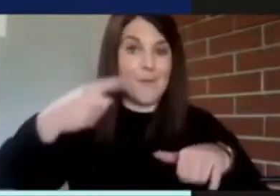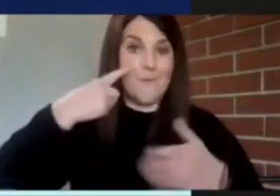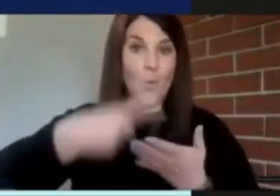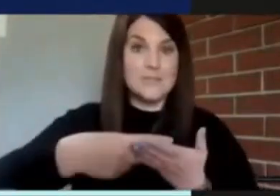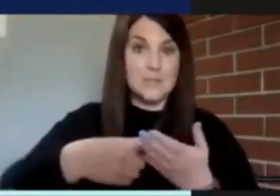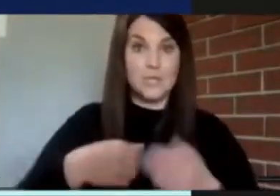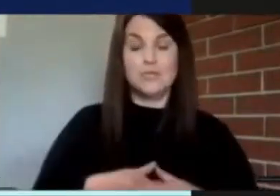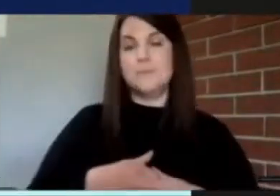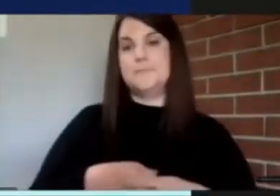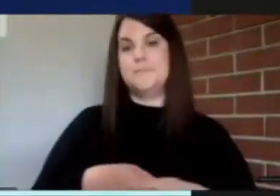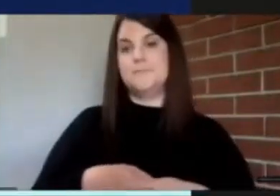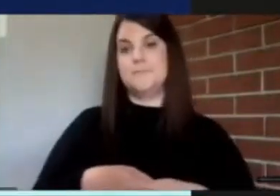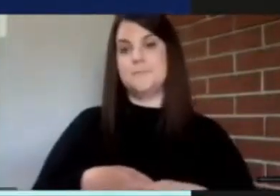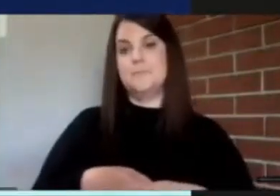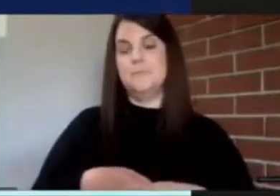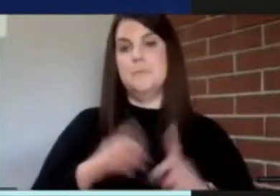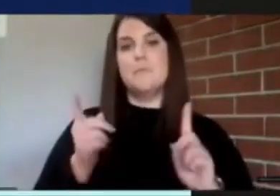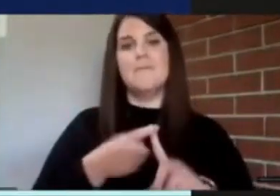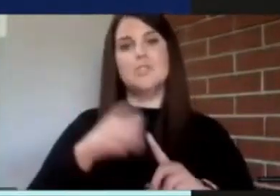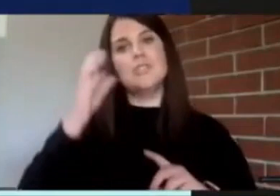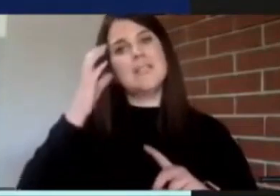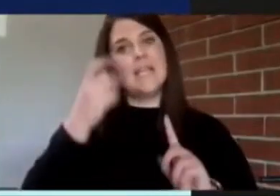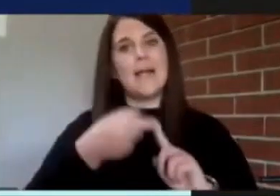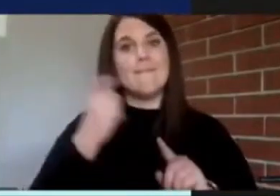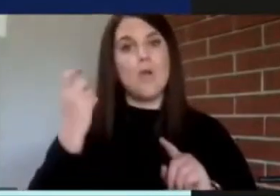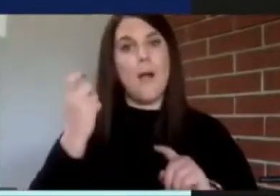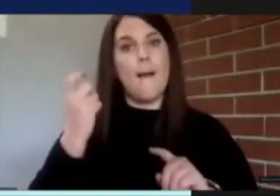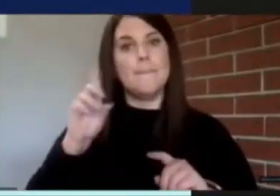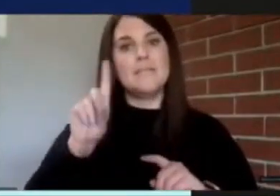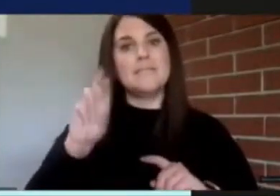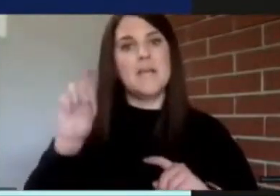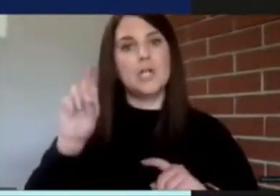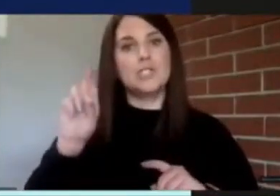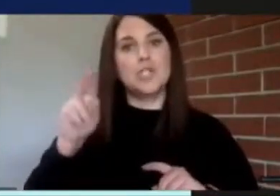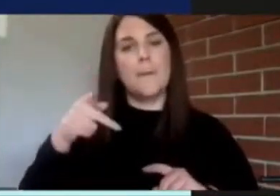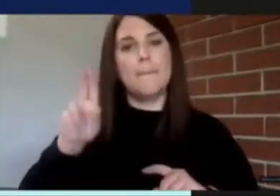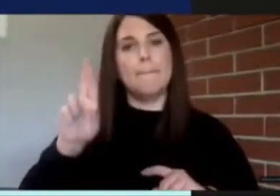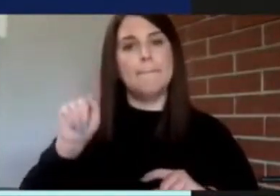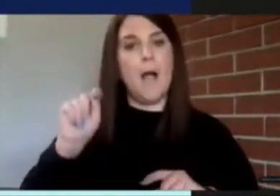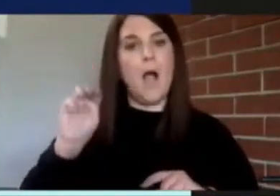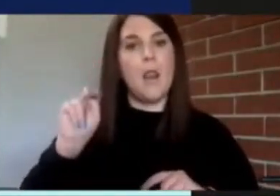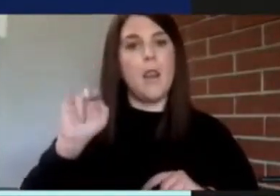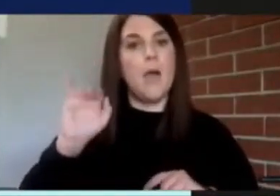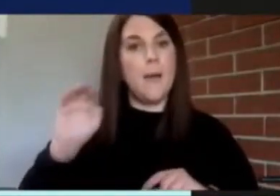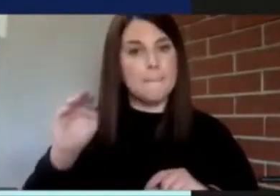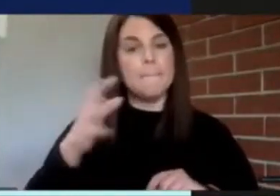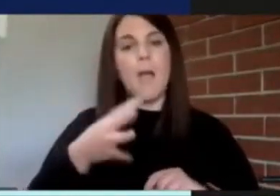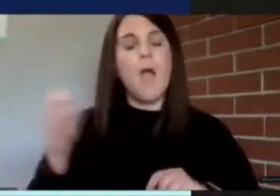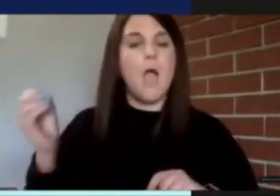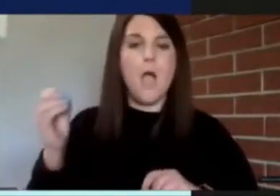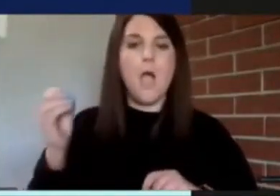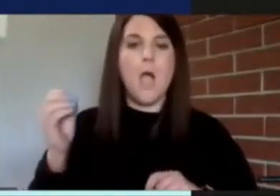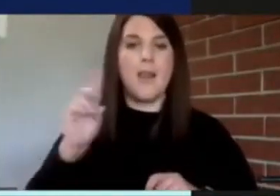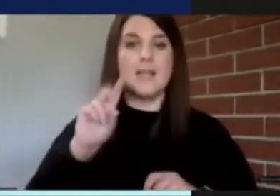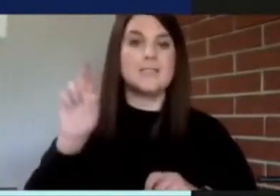And first, we'll hear from Dr. Putnam and then Dr. Martinez, please.